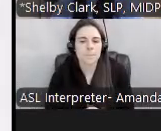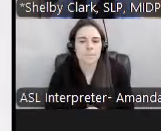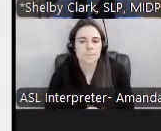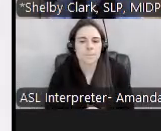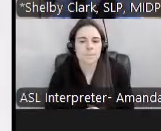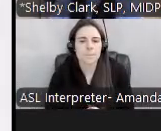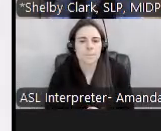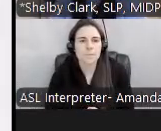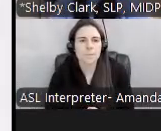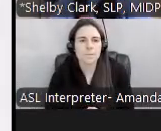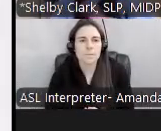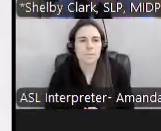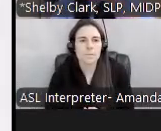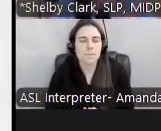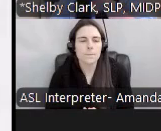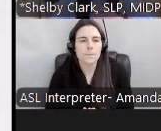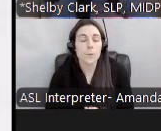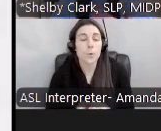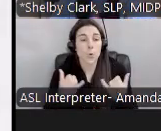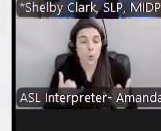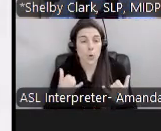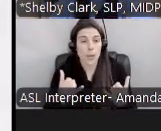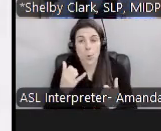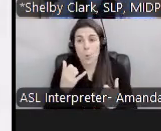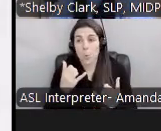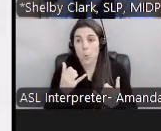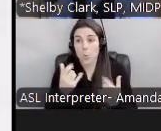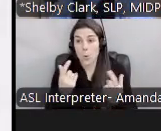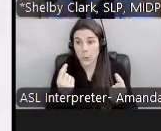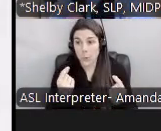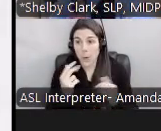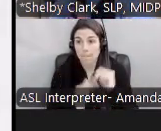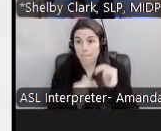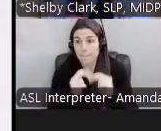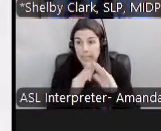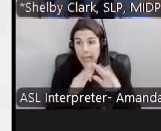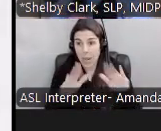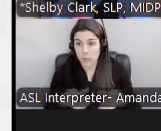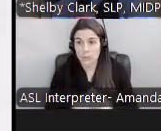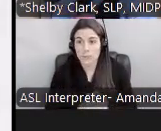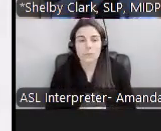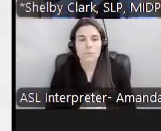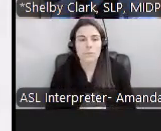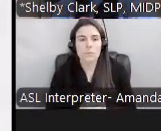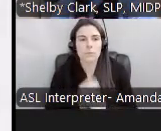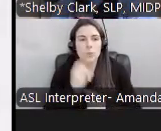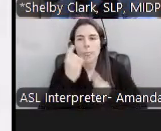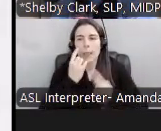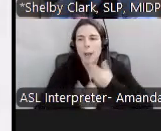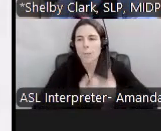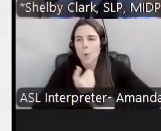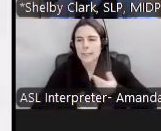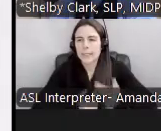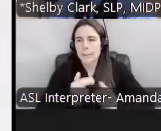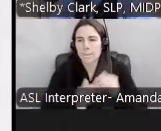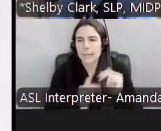So today we're going to build a house. Let's think about the process of building a house. We can't build